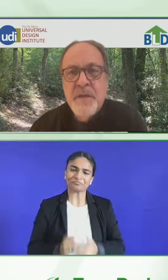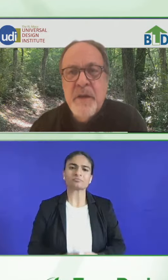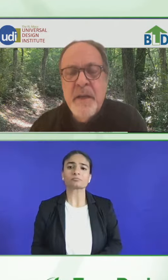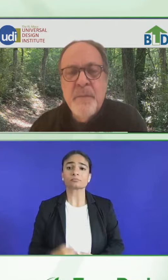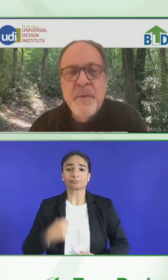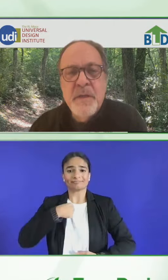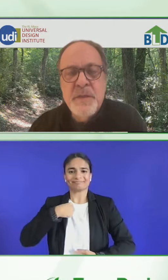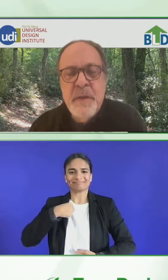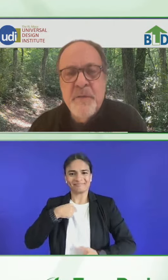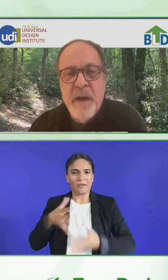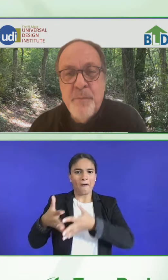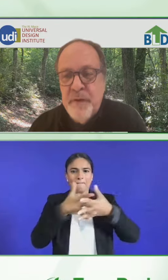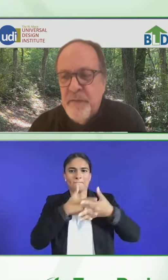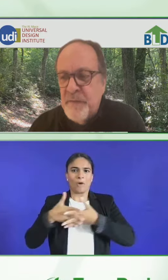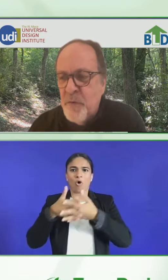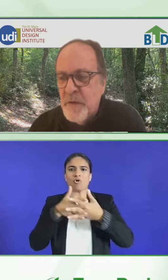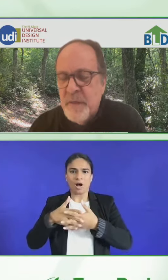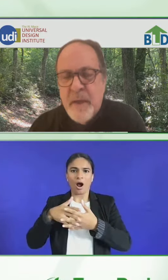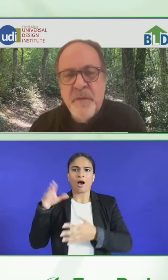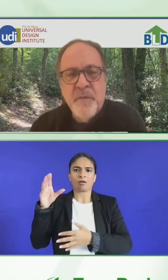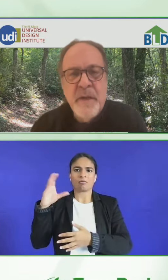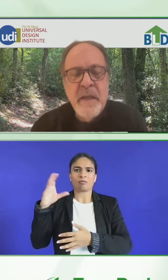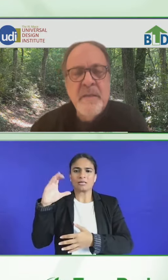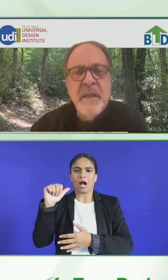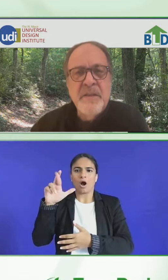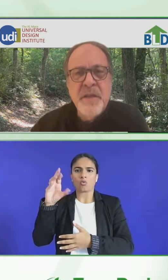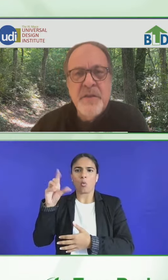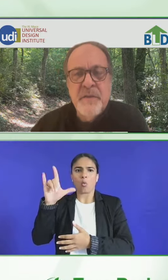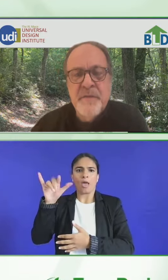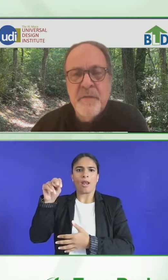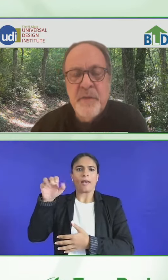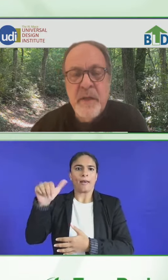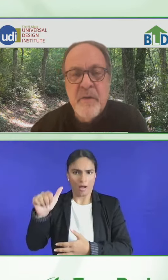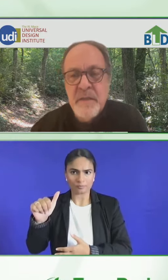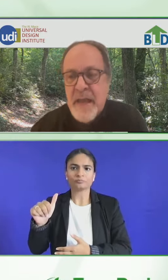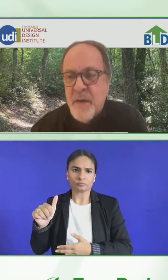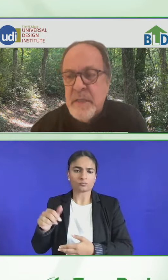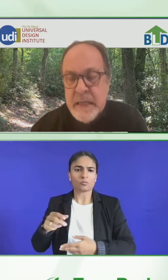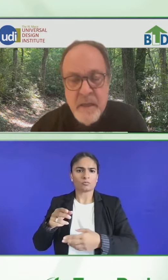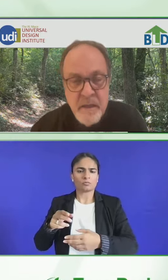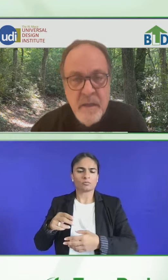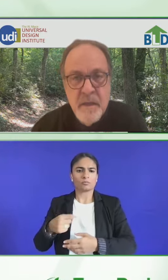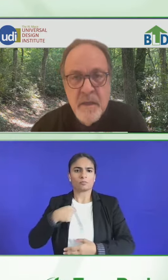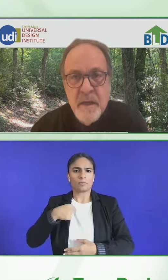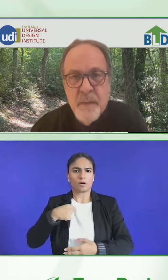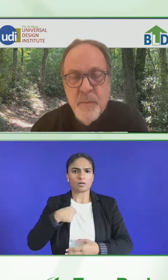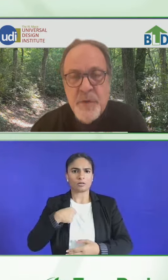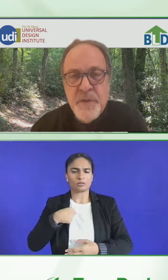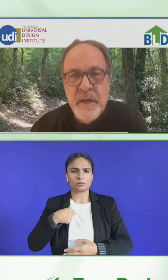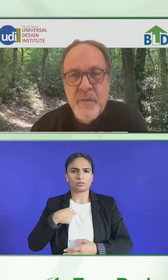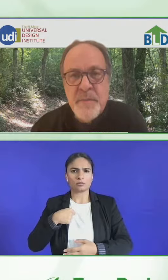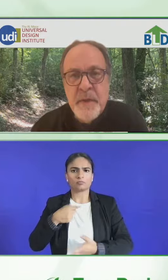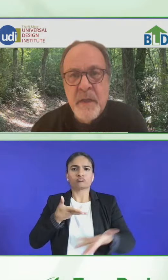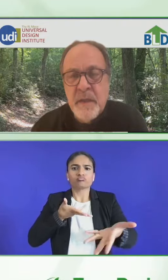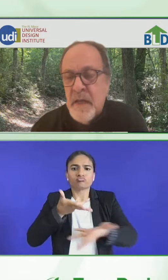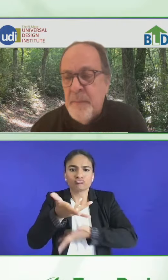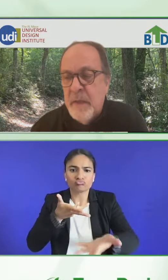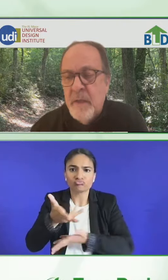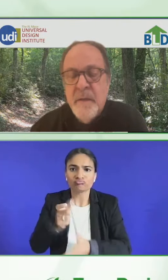So I'm going to speak very briefly of course about three – the intersection of three areas, housing, which is an area we spend a lot of time on.